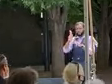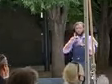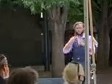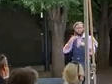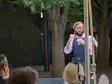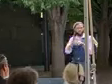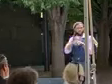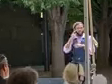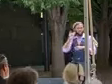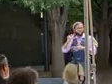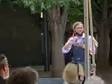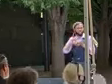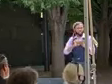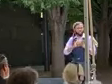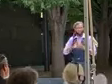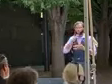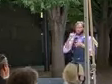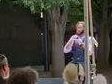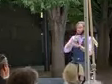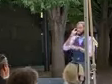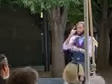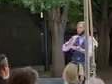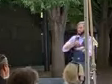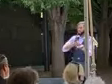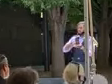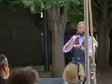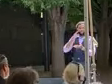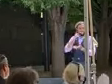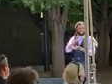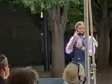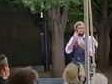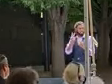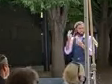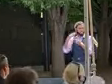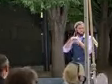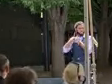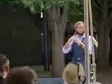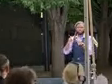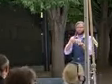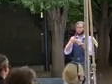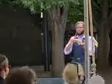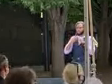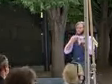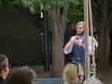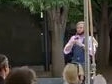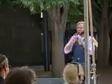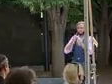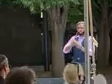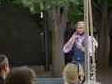who fought for truth at this Memorial, and you continue the struggle for equality today